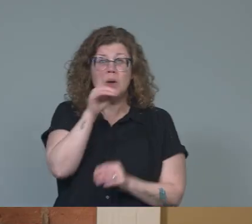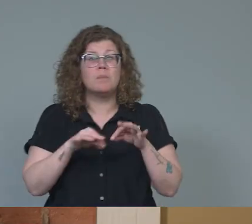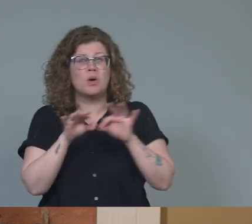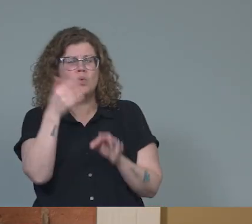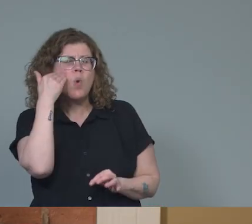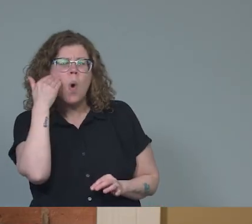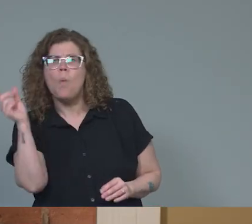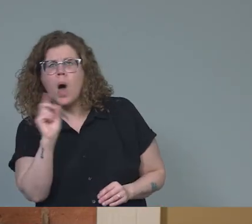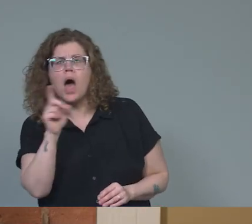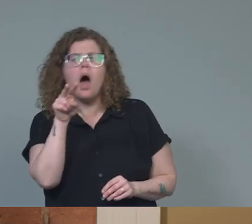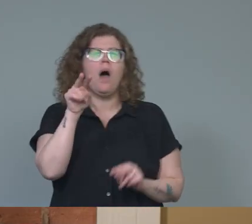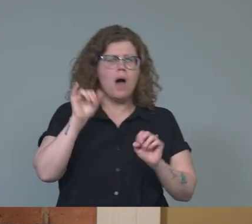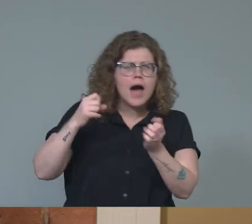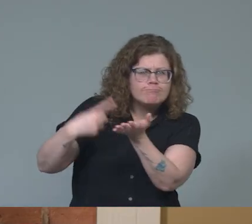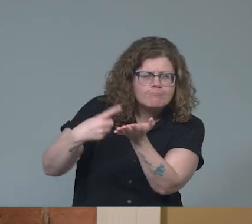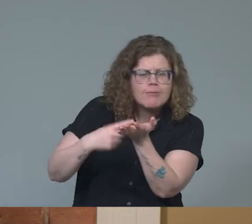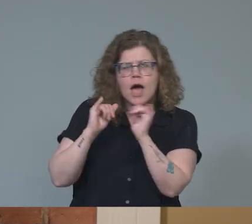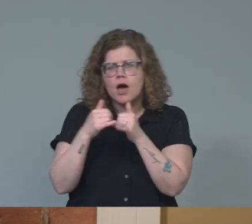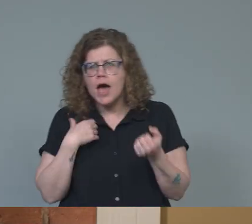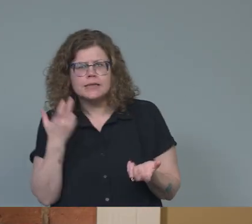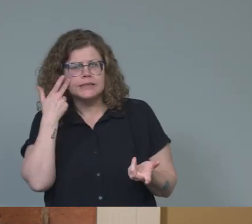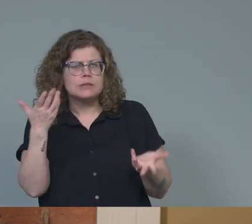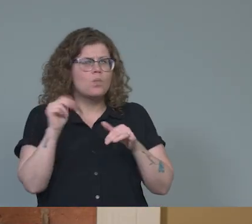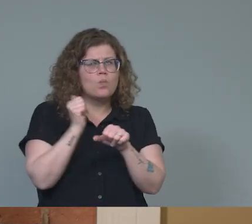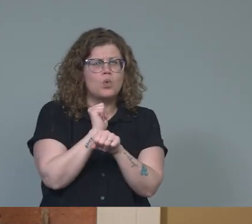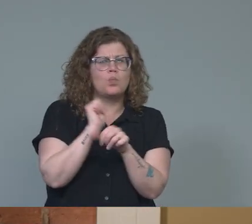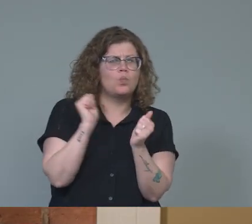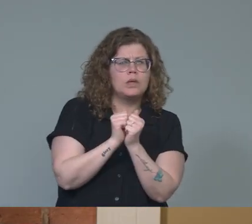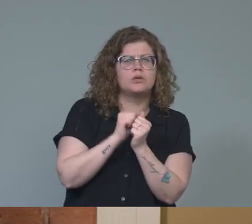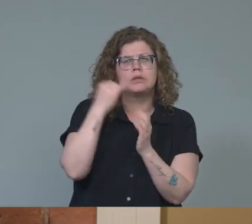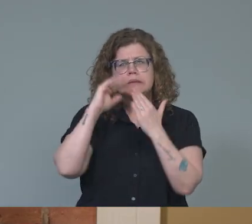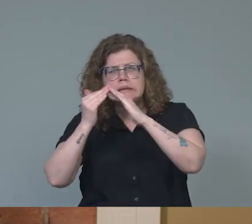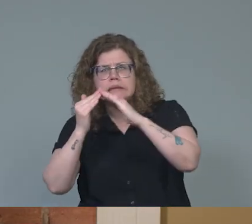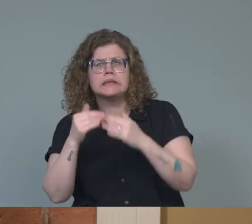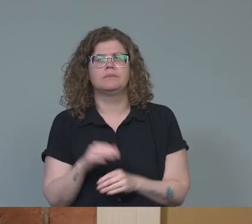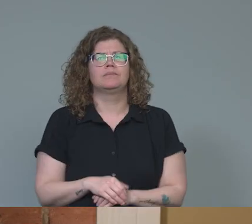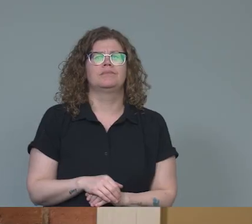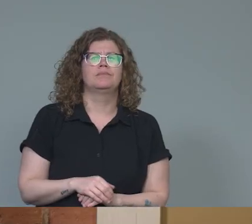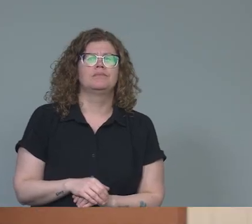which is public safety, electrical engineering, prime contracting and prime contractors,